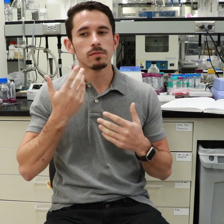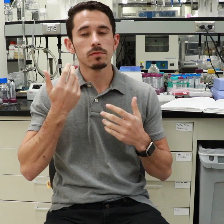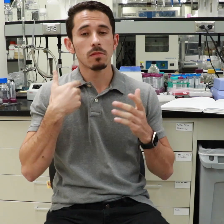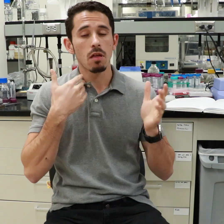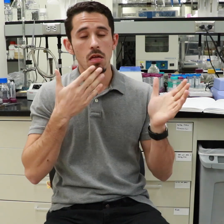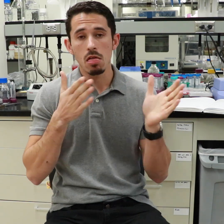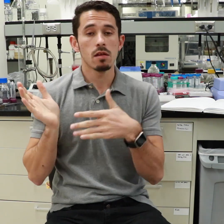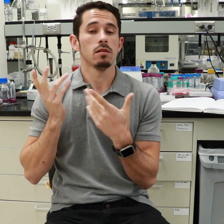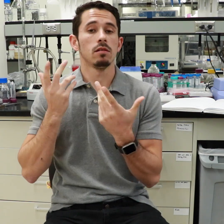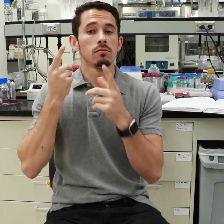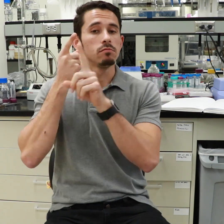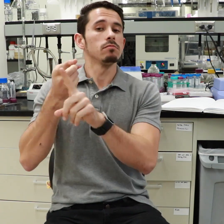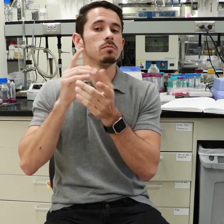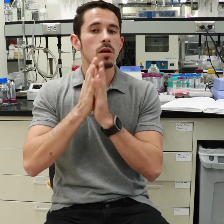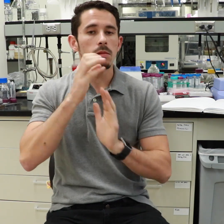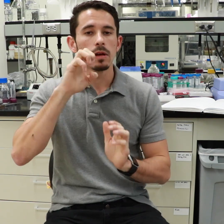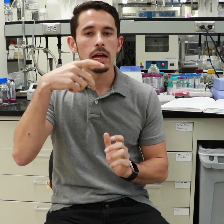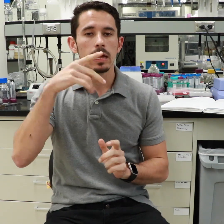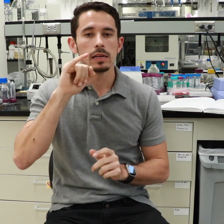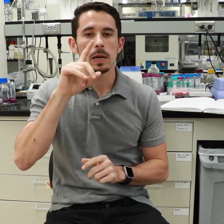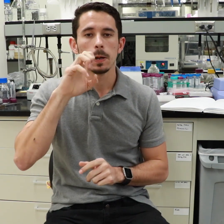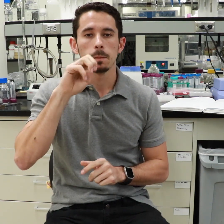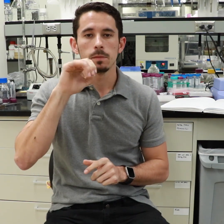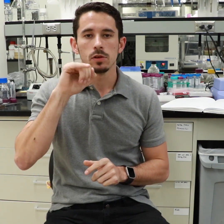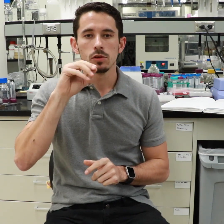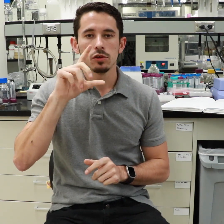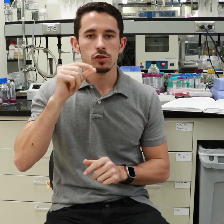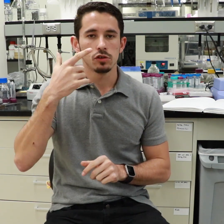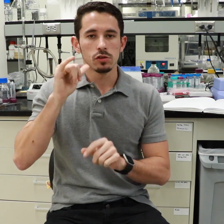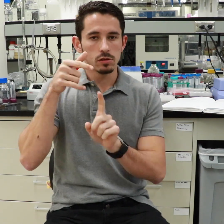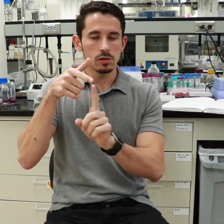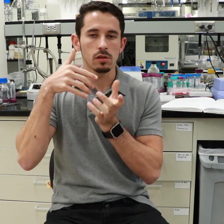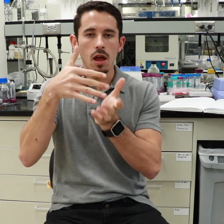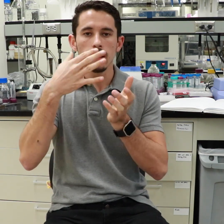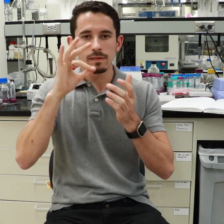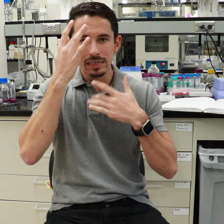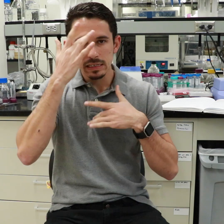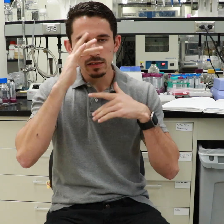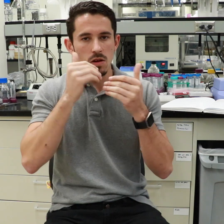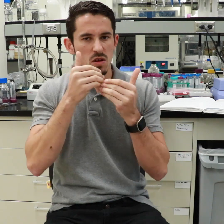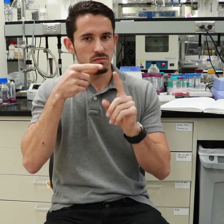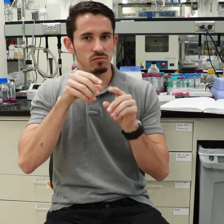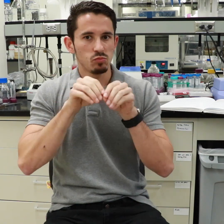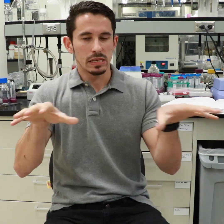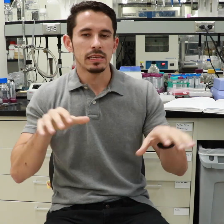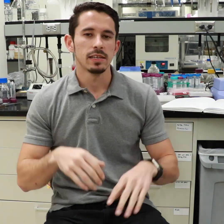Right now, I am studying Epidemiology which is the study of how diseases are spread.